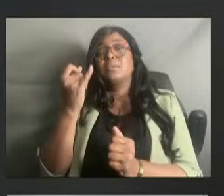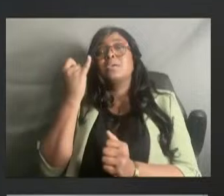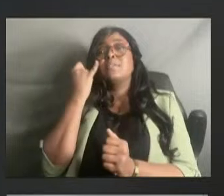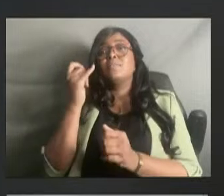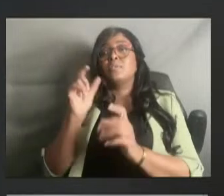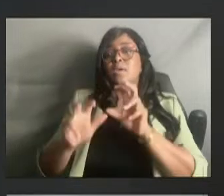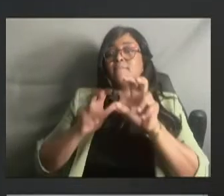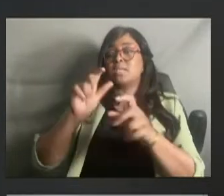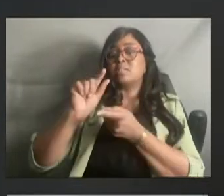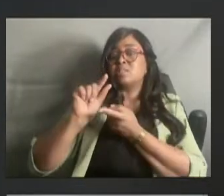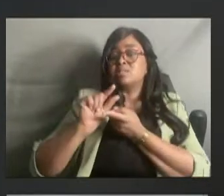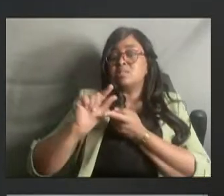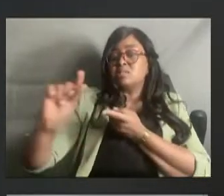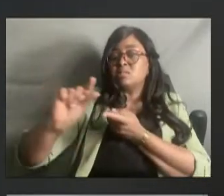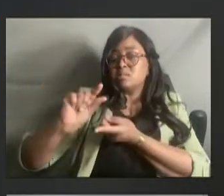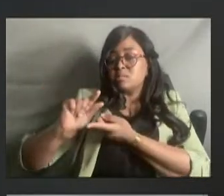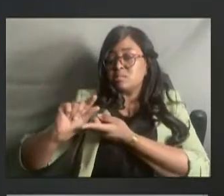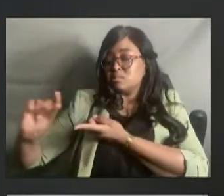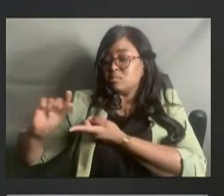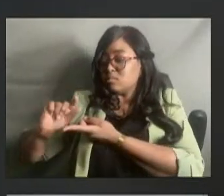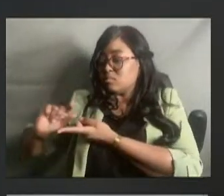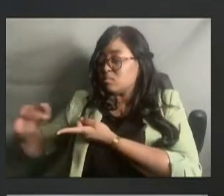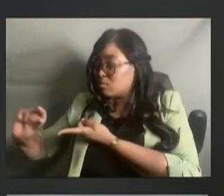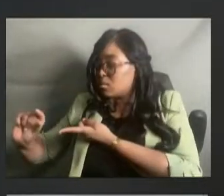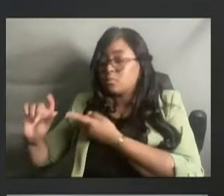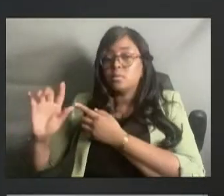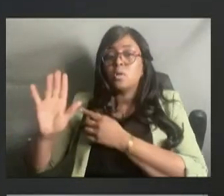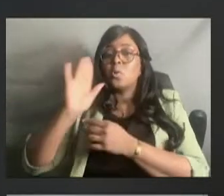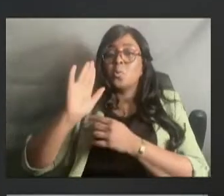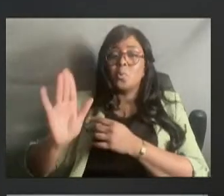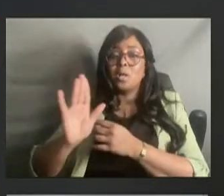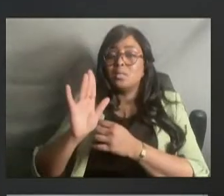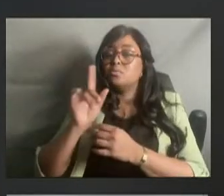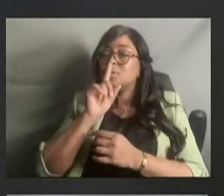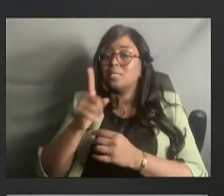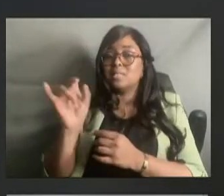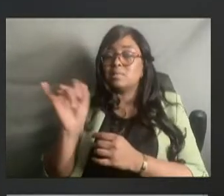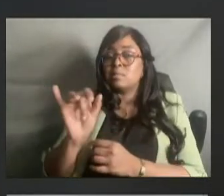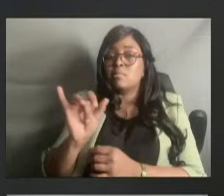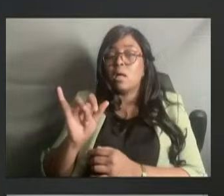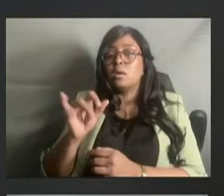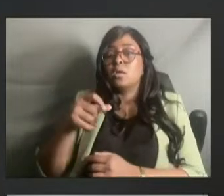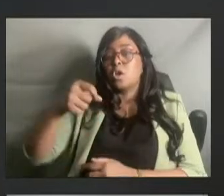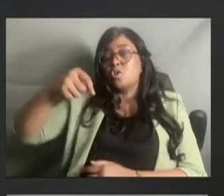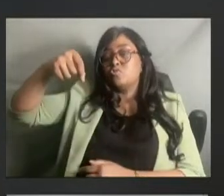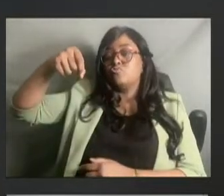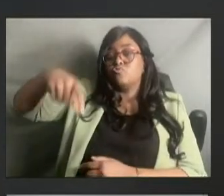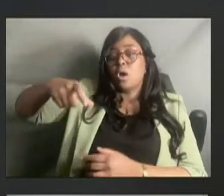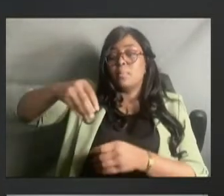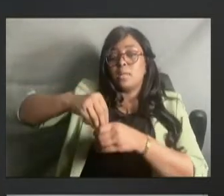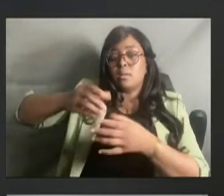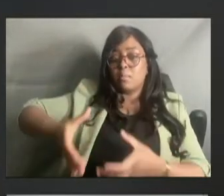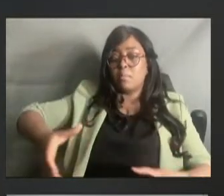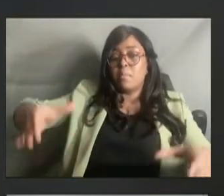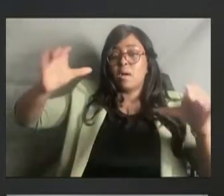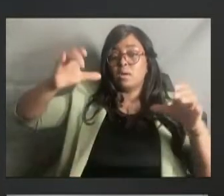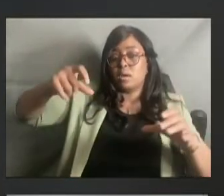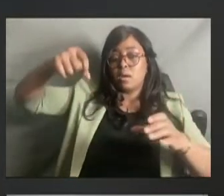away, and investing only a paltry amount in some of these